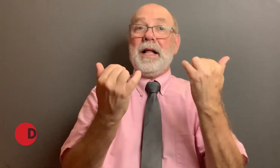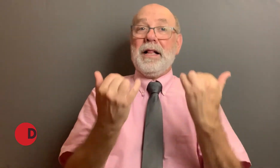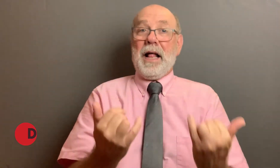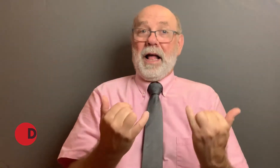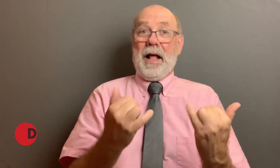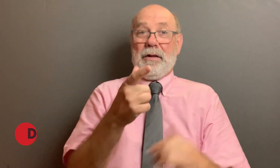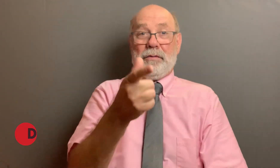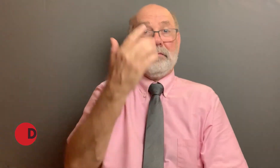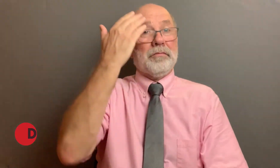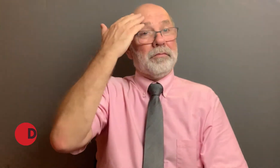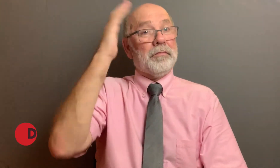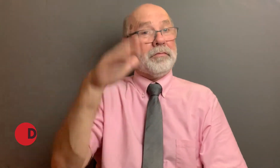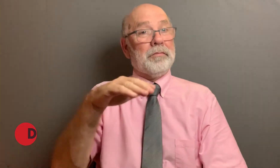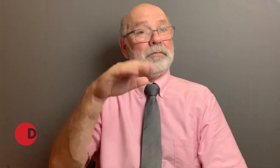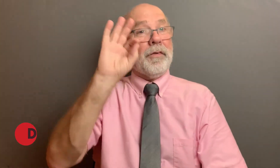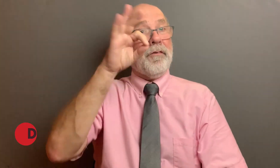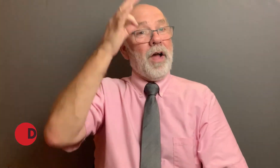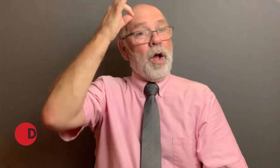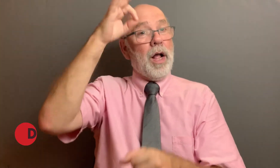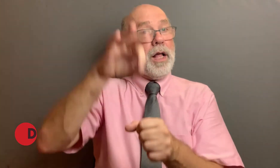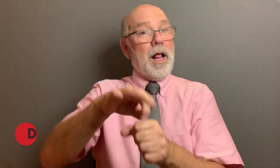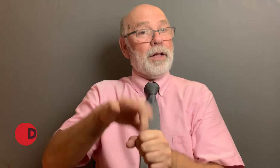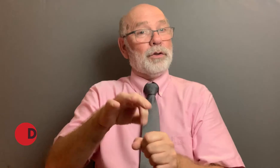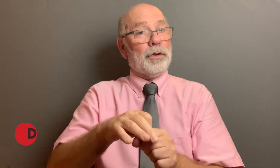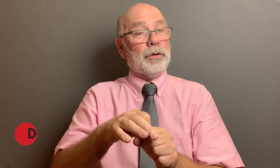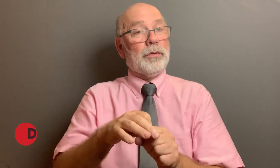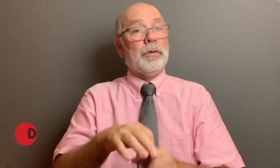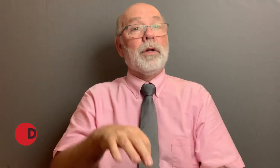Now you know the federal elections are coming.